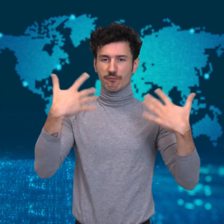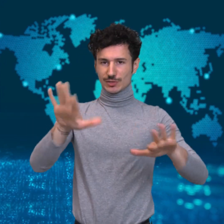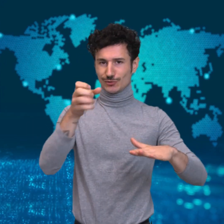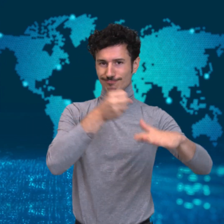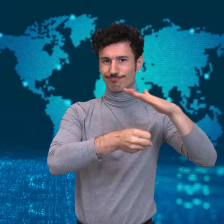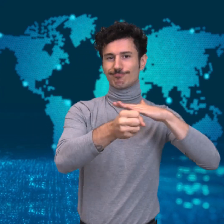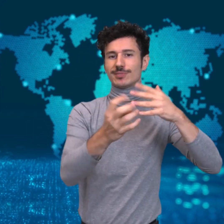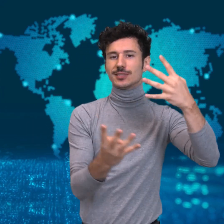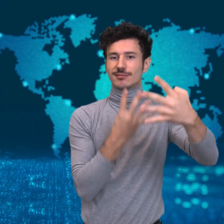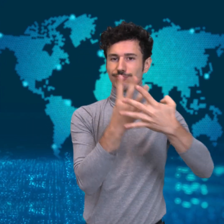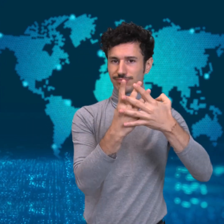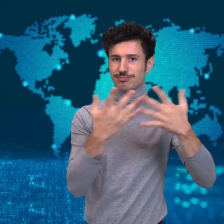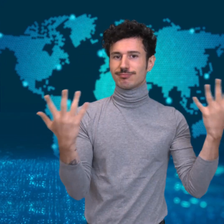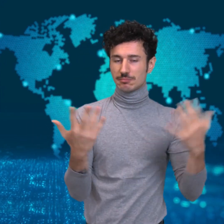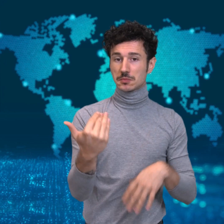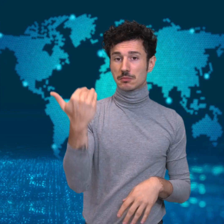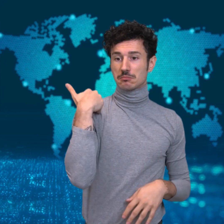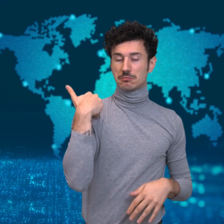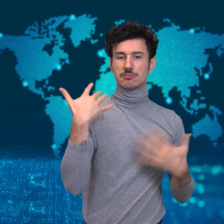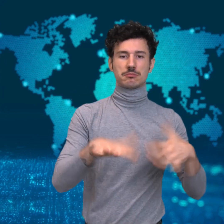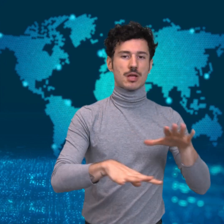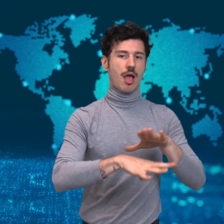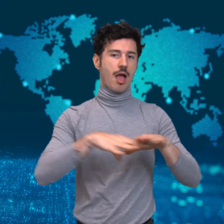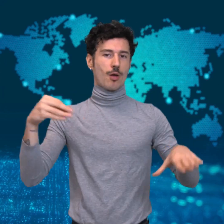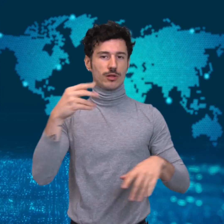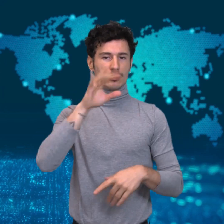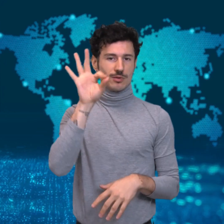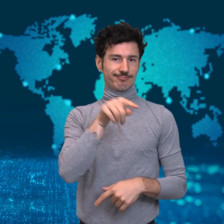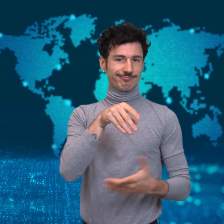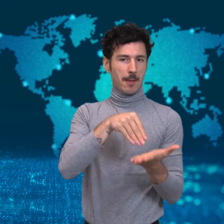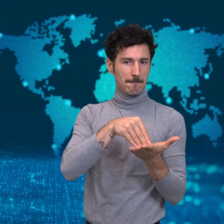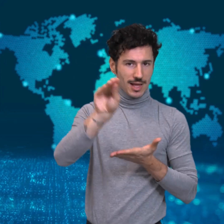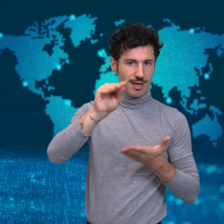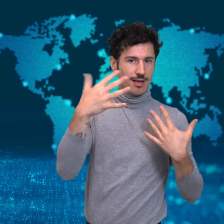immigration police and paying bail,